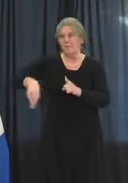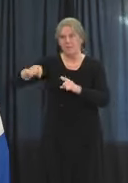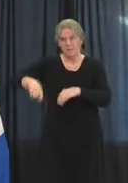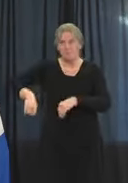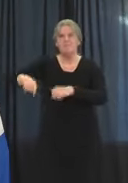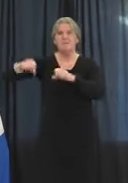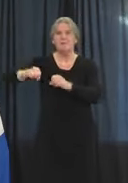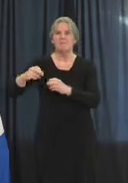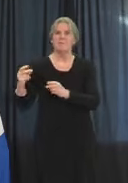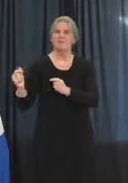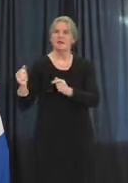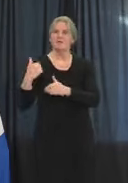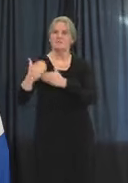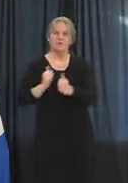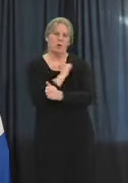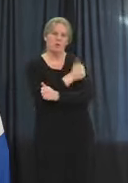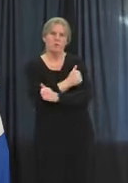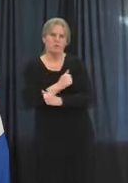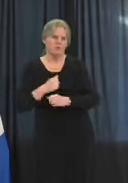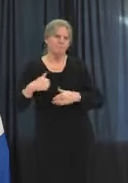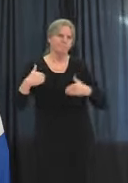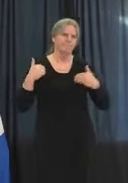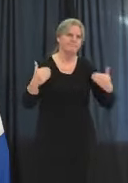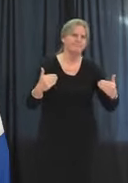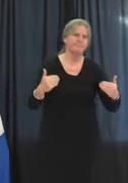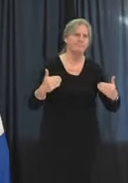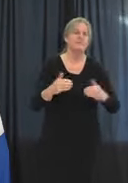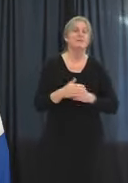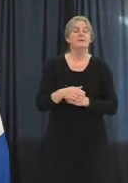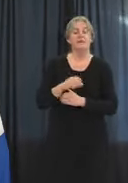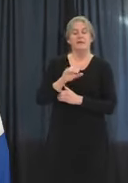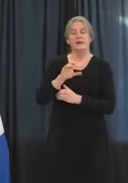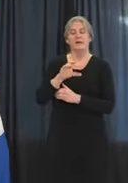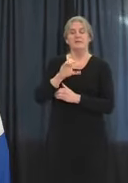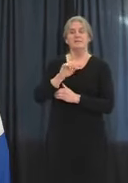territory. The civil emergency measures act